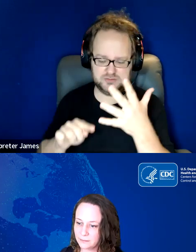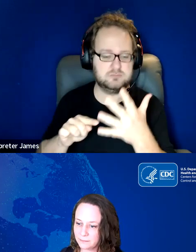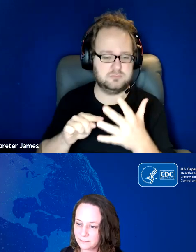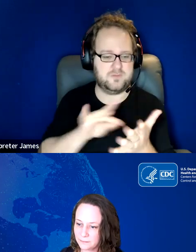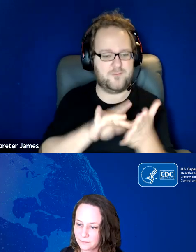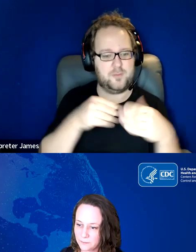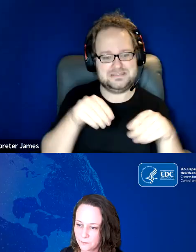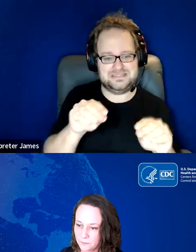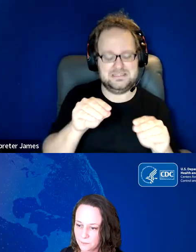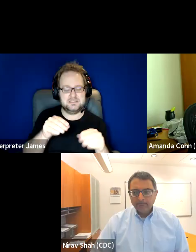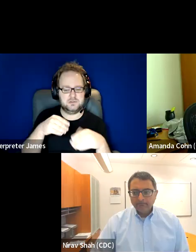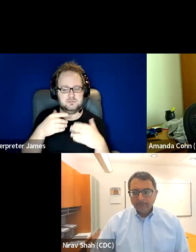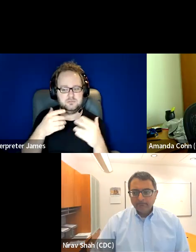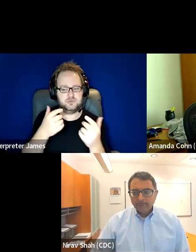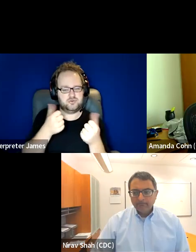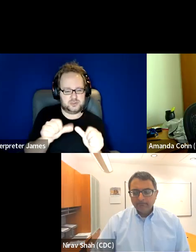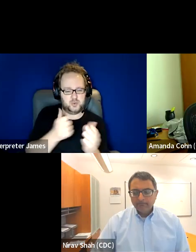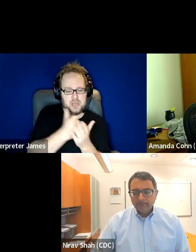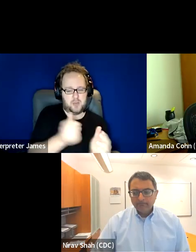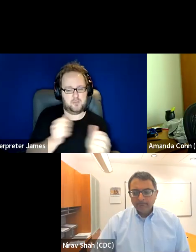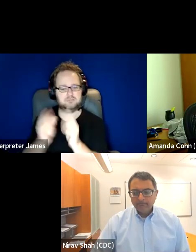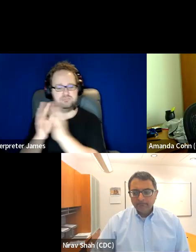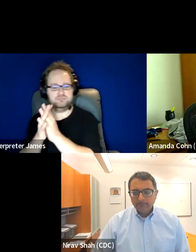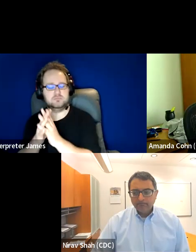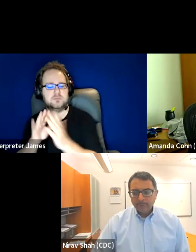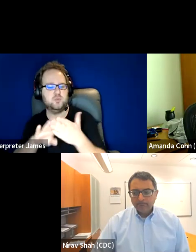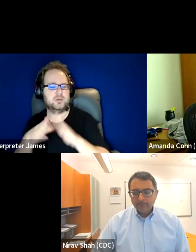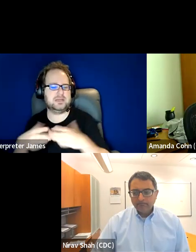pharmacy to put on community events?